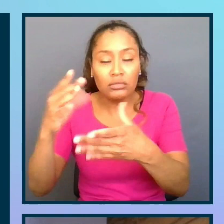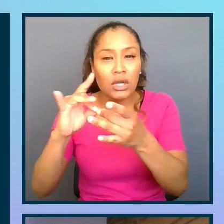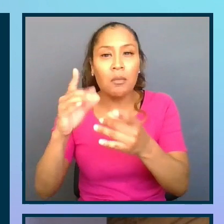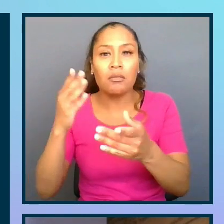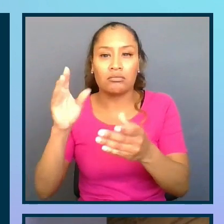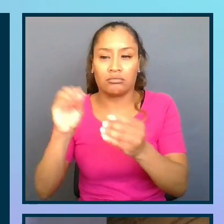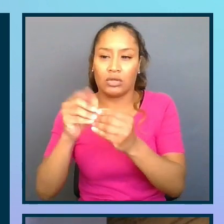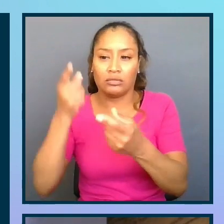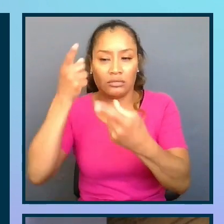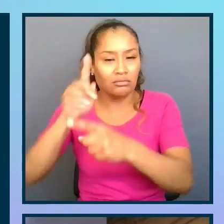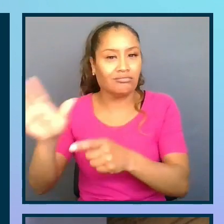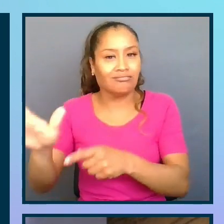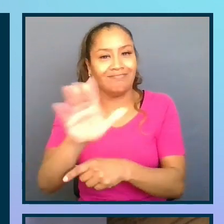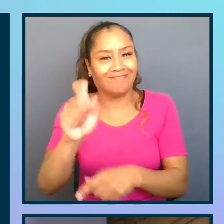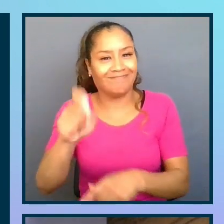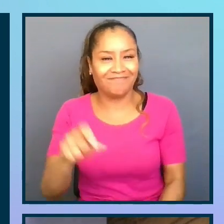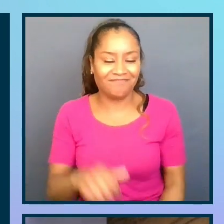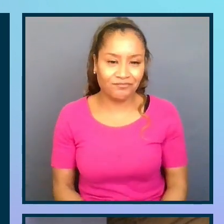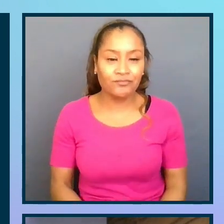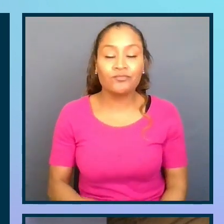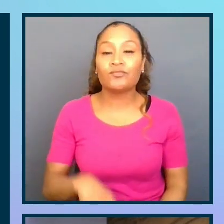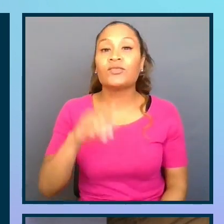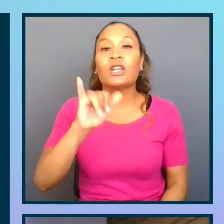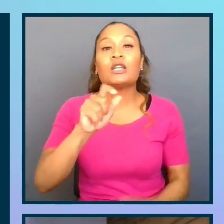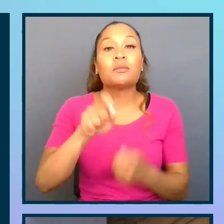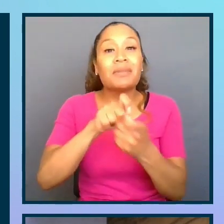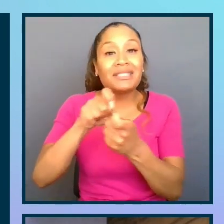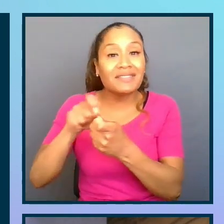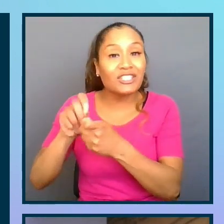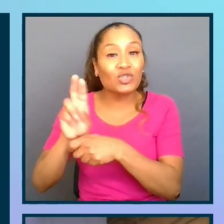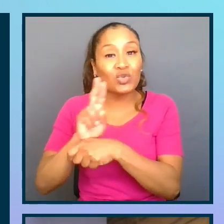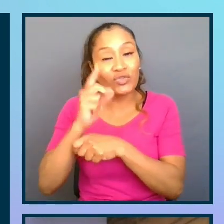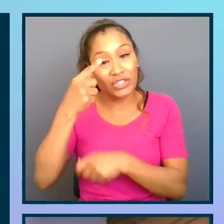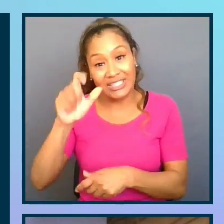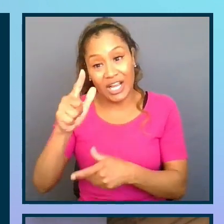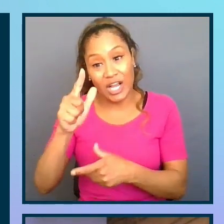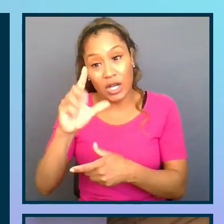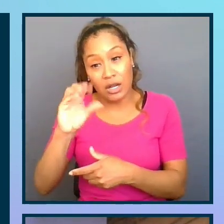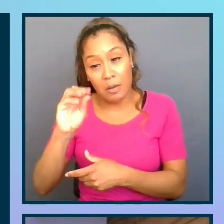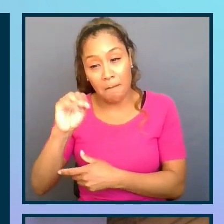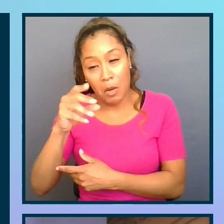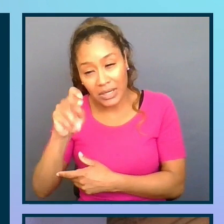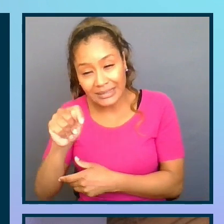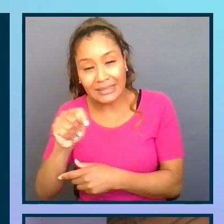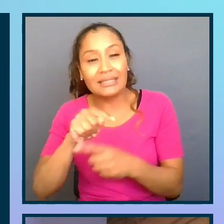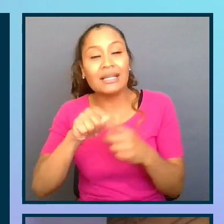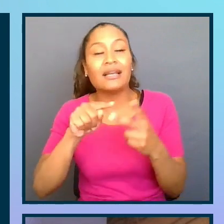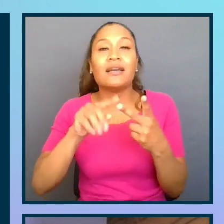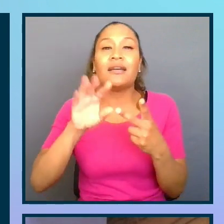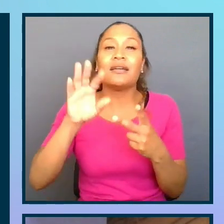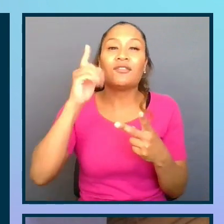Now the specification sheets for GEL components and also feature developments, they have separate sections